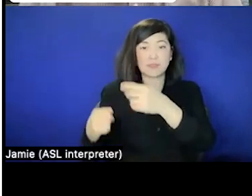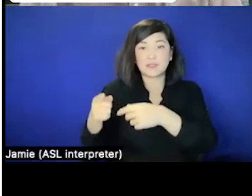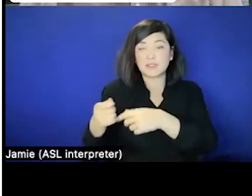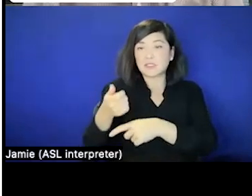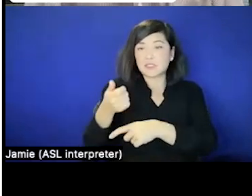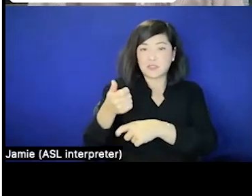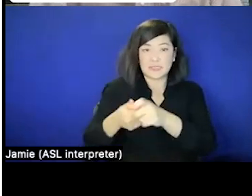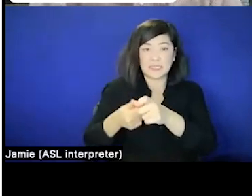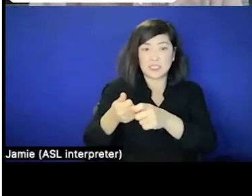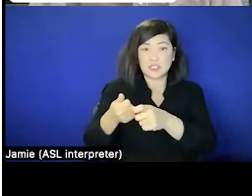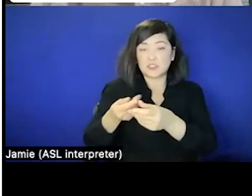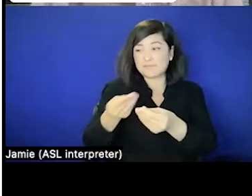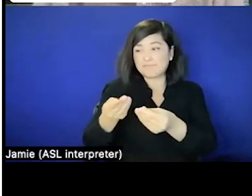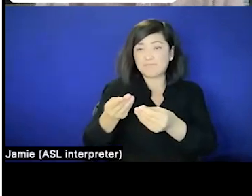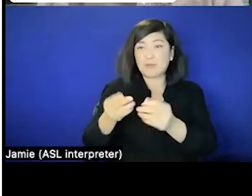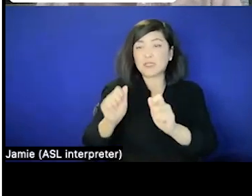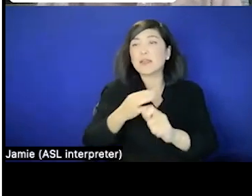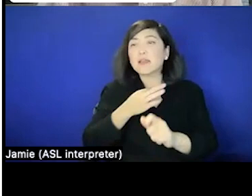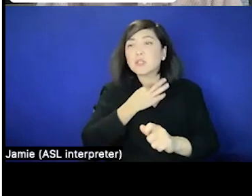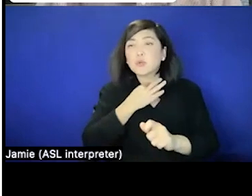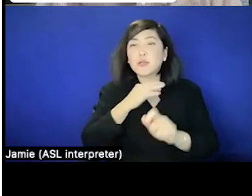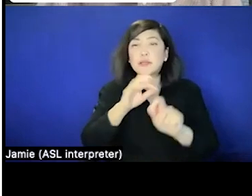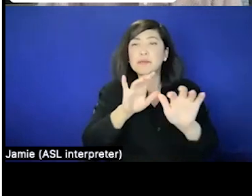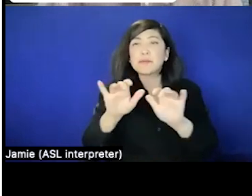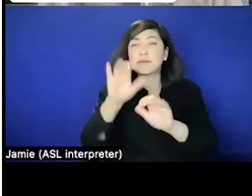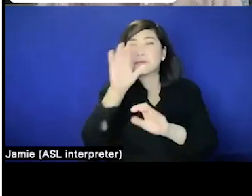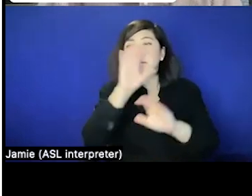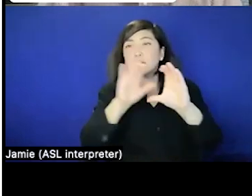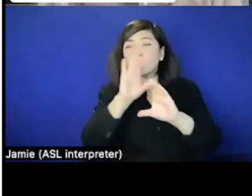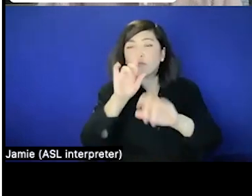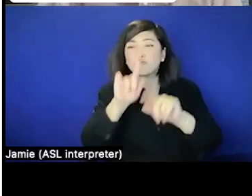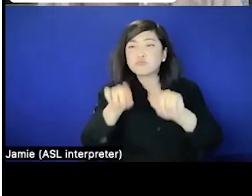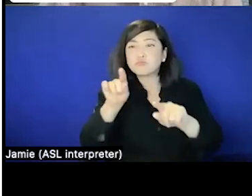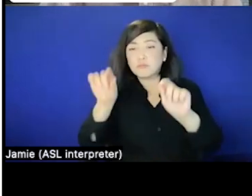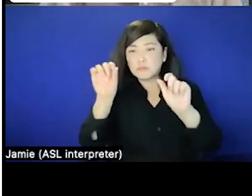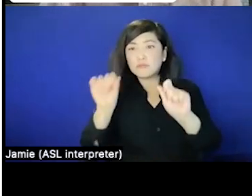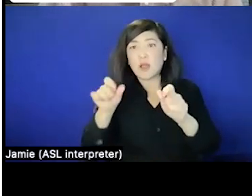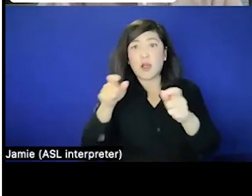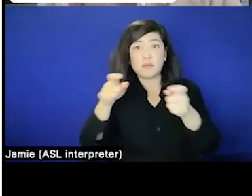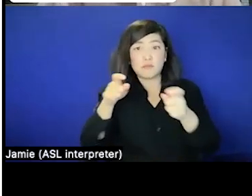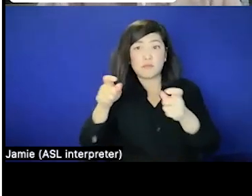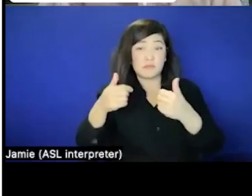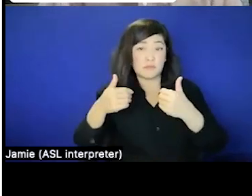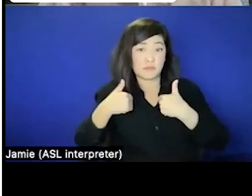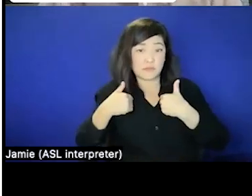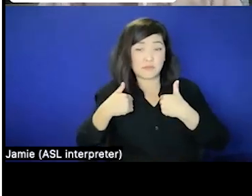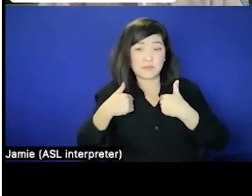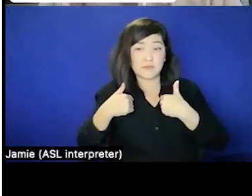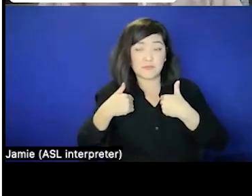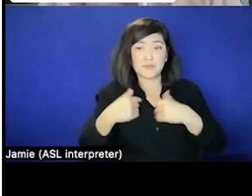able to query metadata in specific controlled ways. That allows you then to build businesses